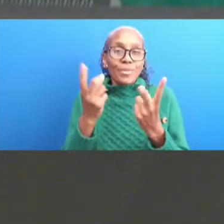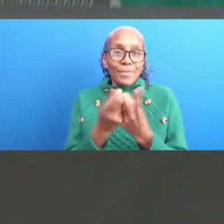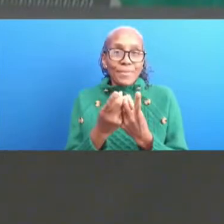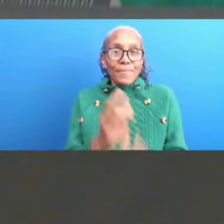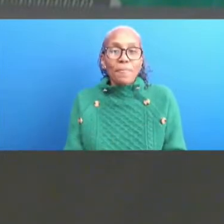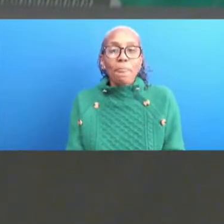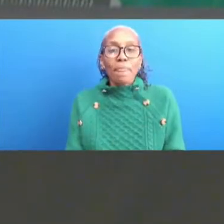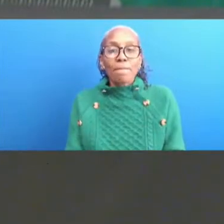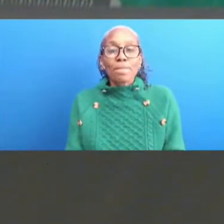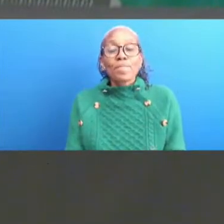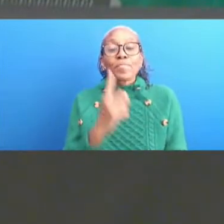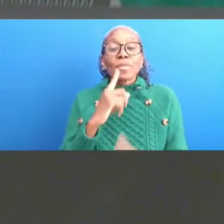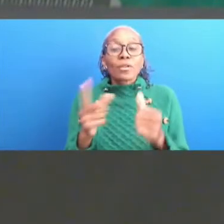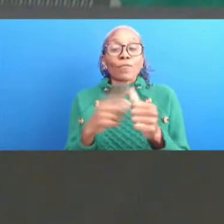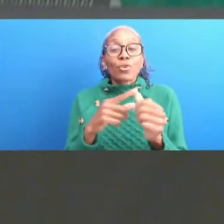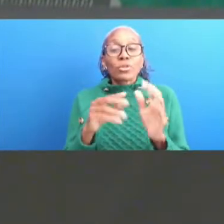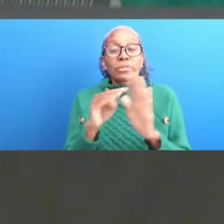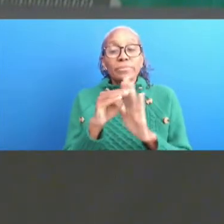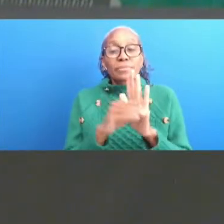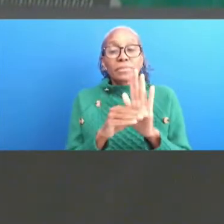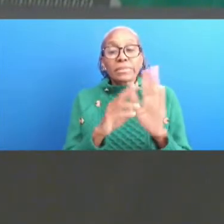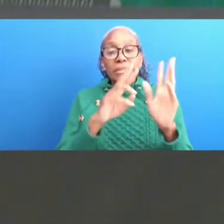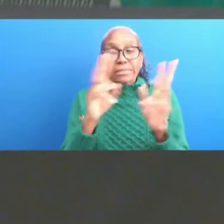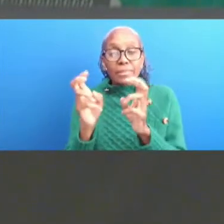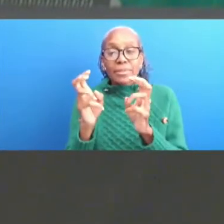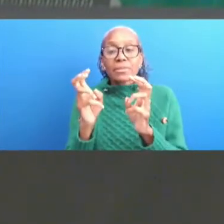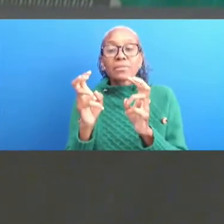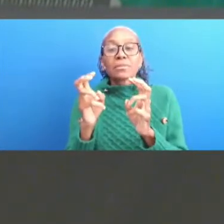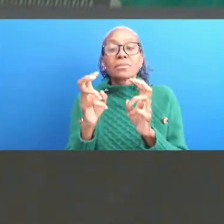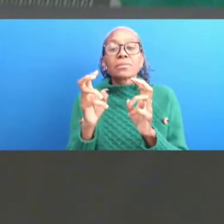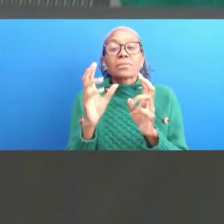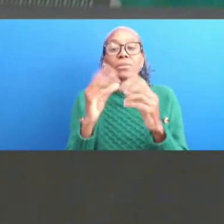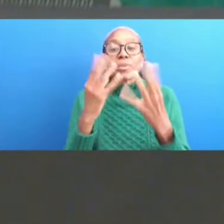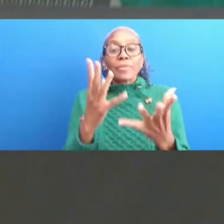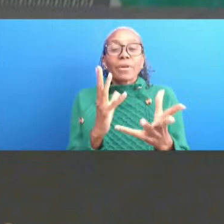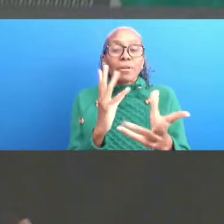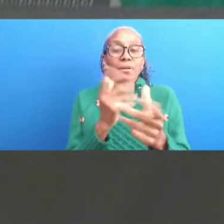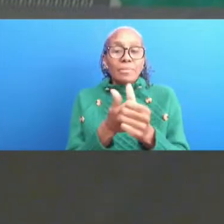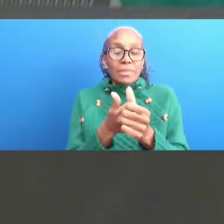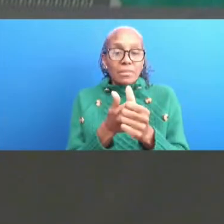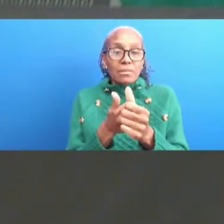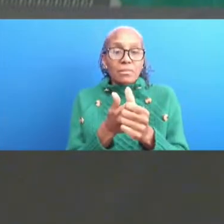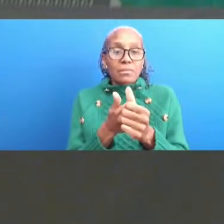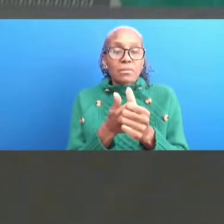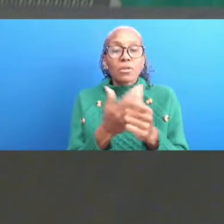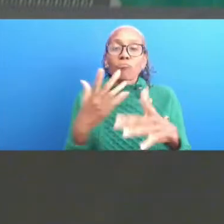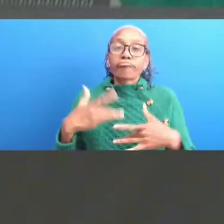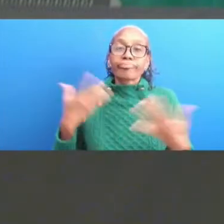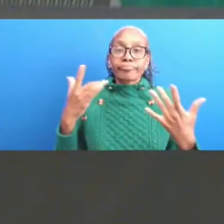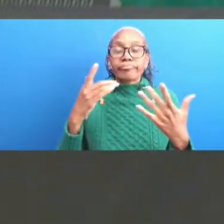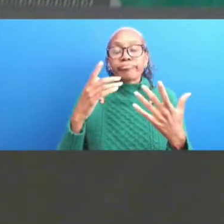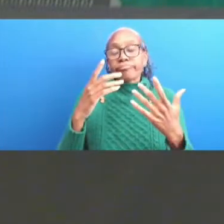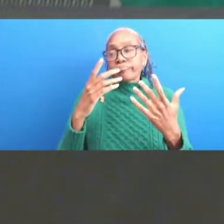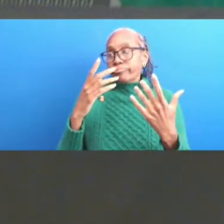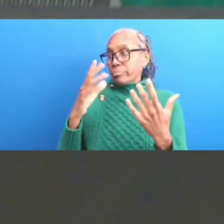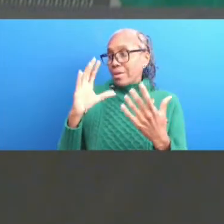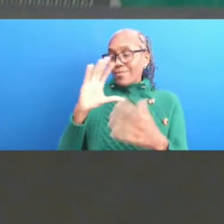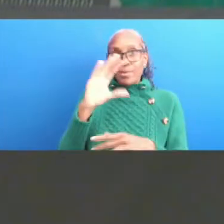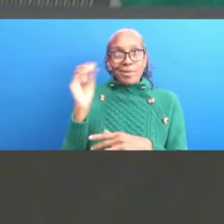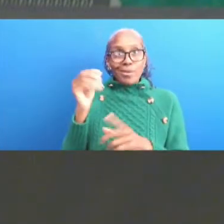DR. WASHINGTON, THE DIRECTOR OF OUR PUBLIC HEALTH DEPARTMENT FOR THIS FIRST AGENDA TOPIC.